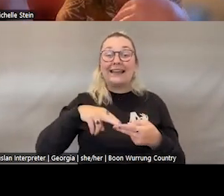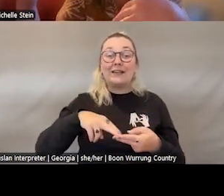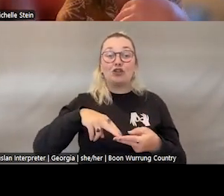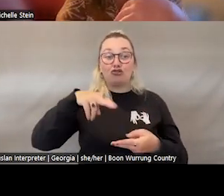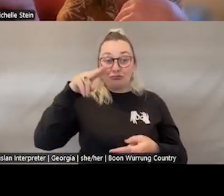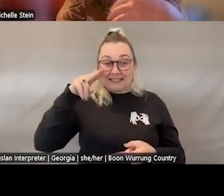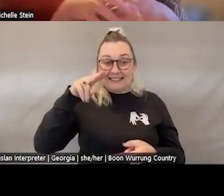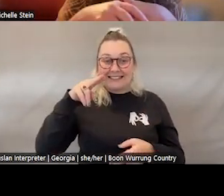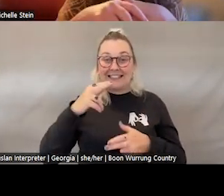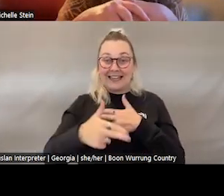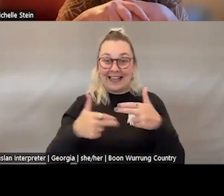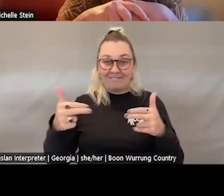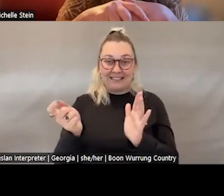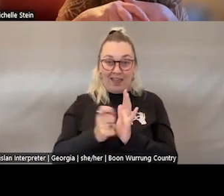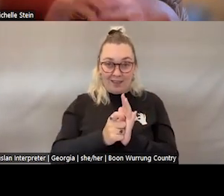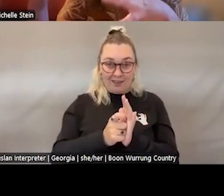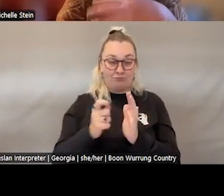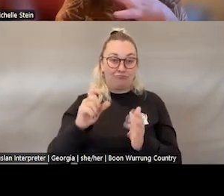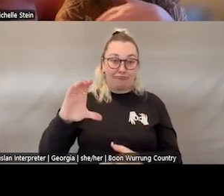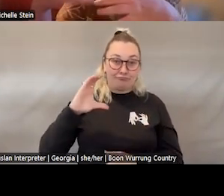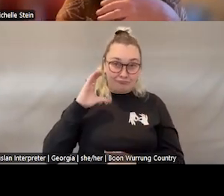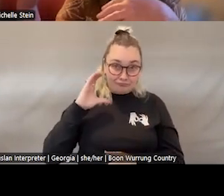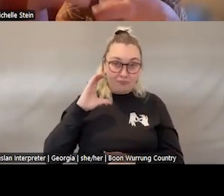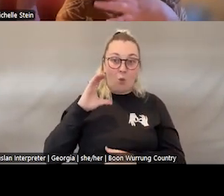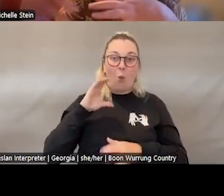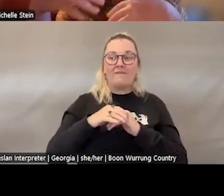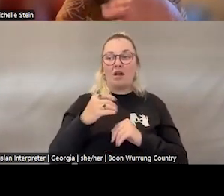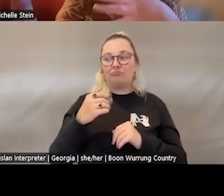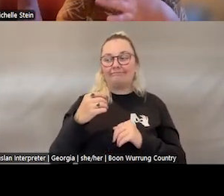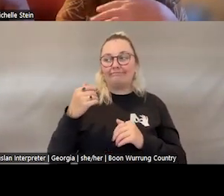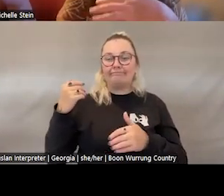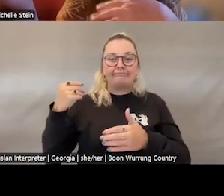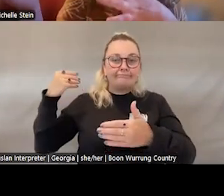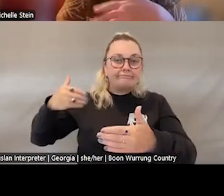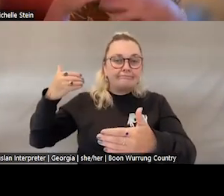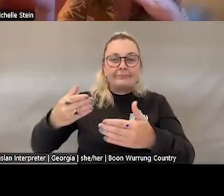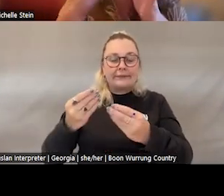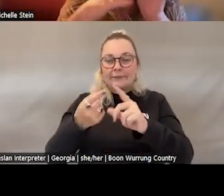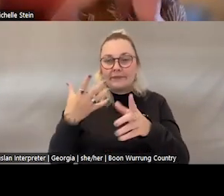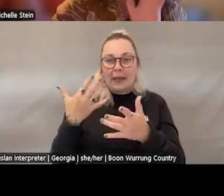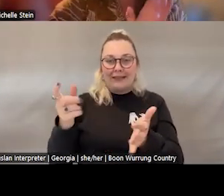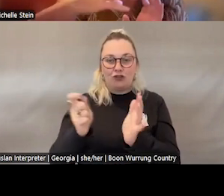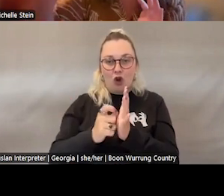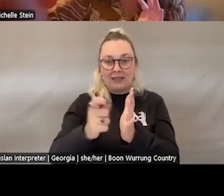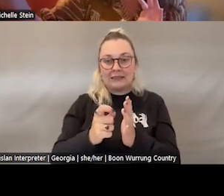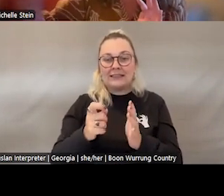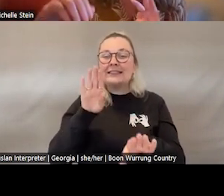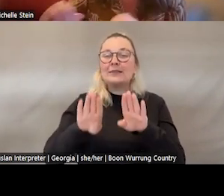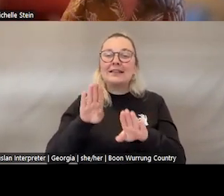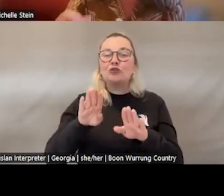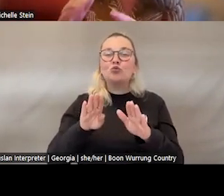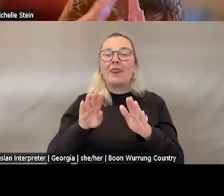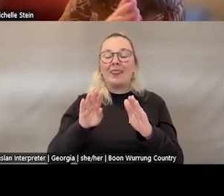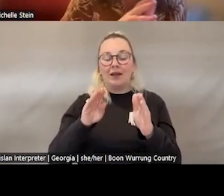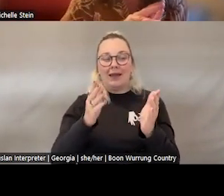increased their gift size over a certain amount of donations, similar to the gift trajectory. I would